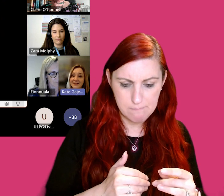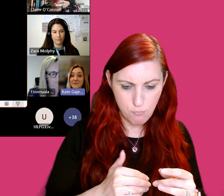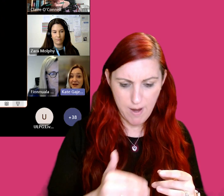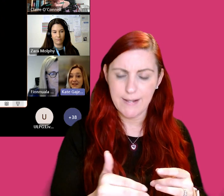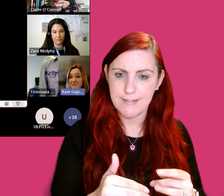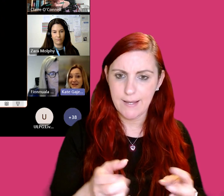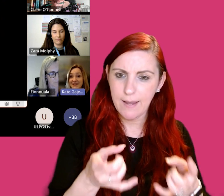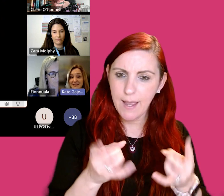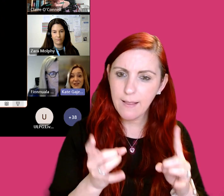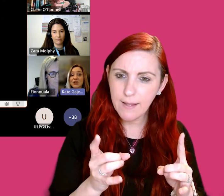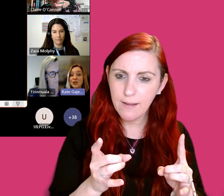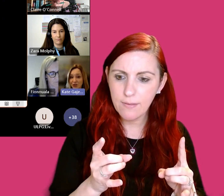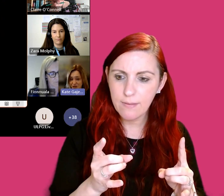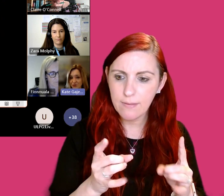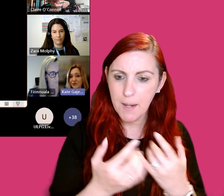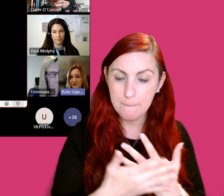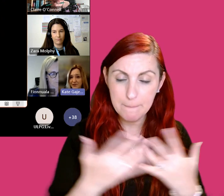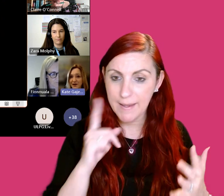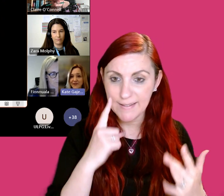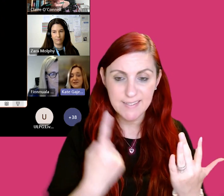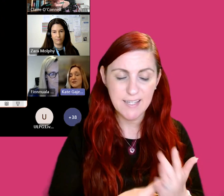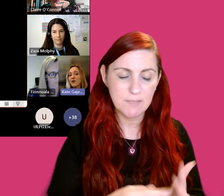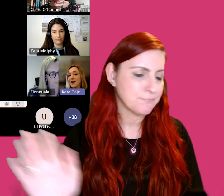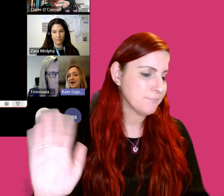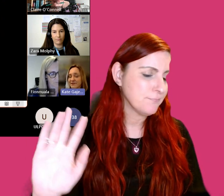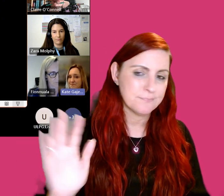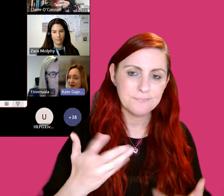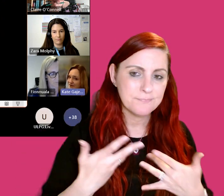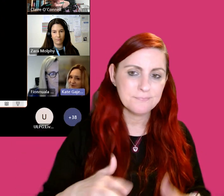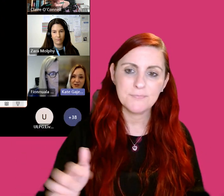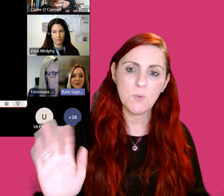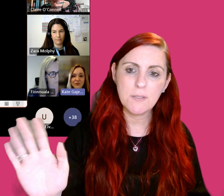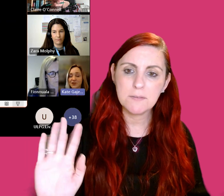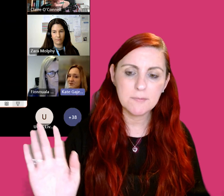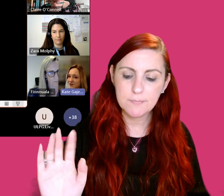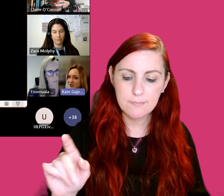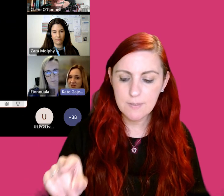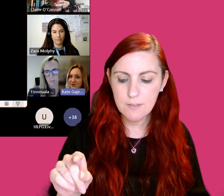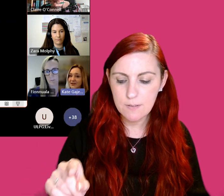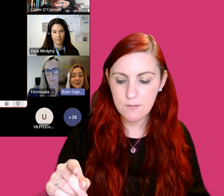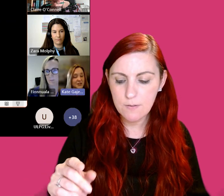that that many many decide not to give birth so I have many friends who adopted their children they